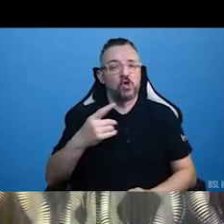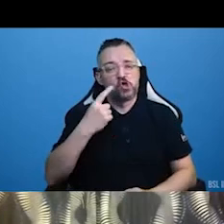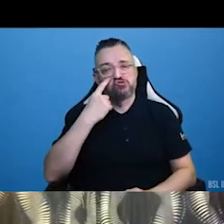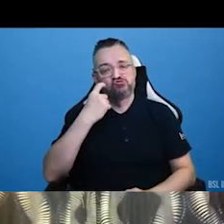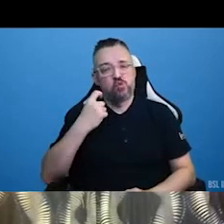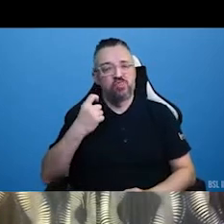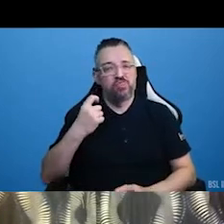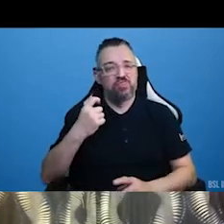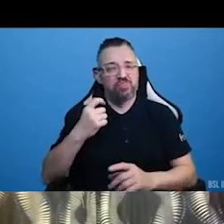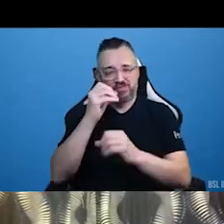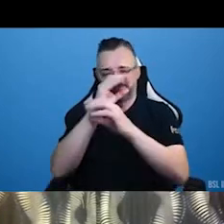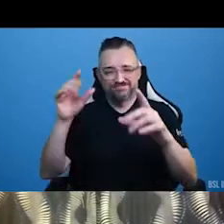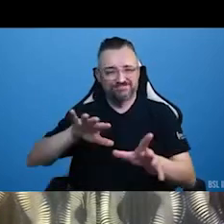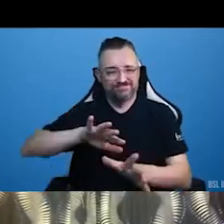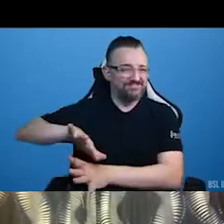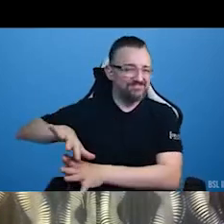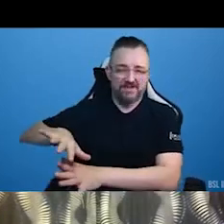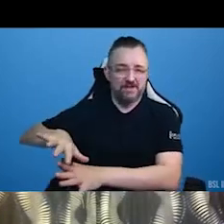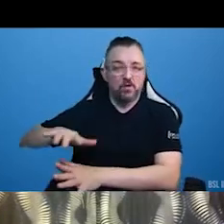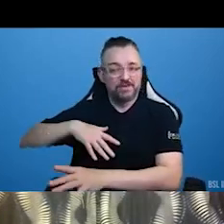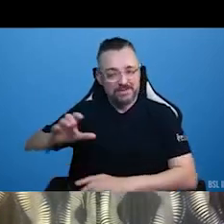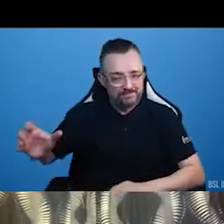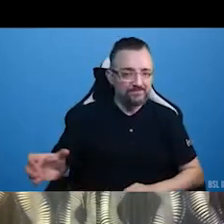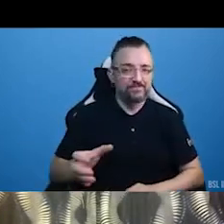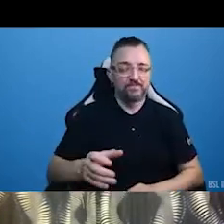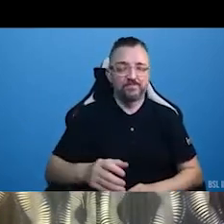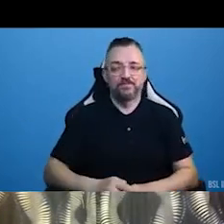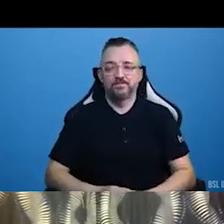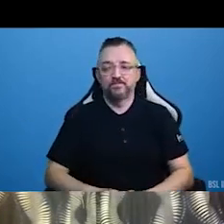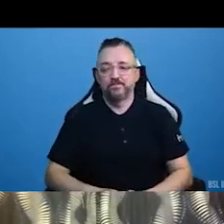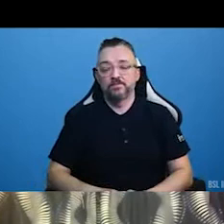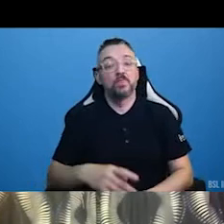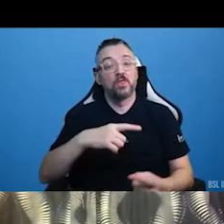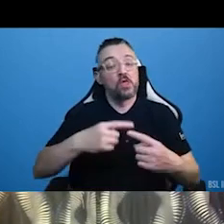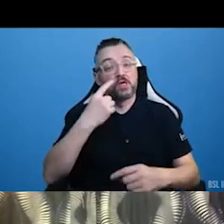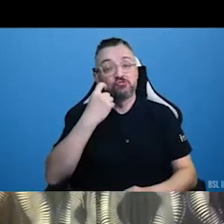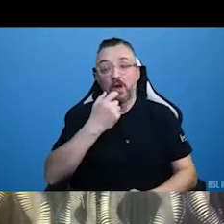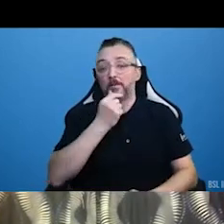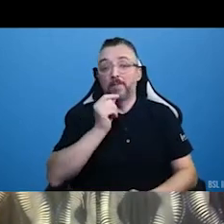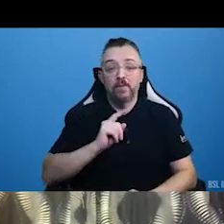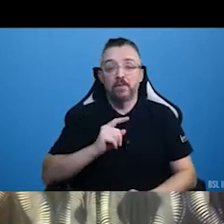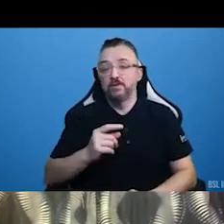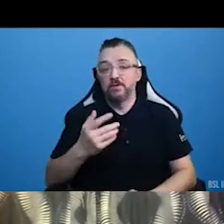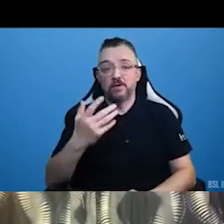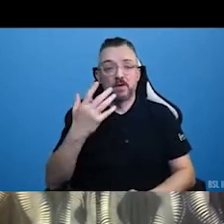amongst panels and other things. So just to end on that sort of note, young people really do have the most skin in the game,